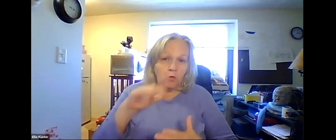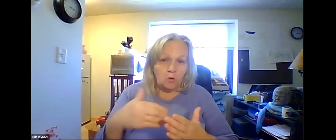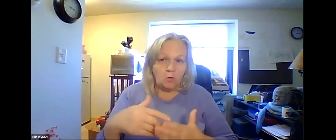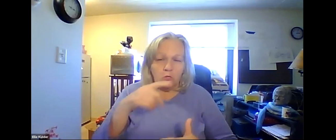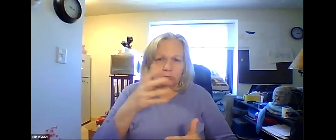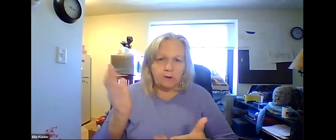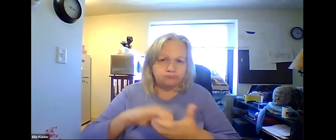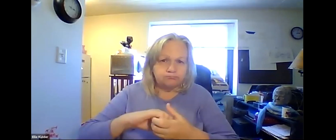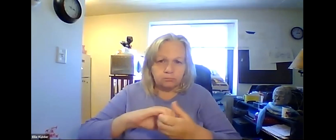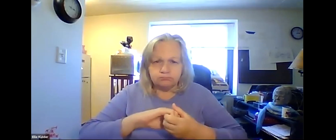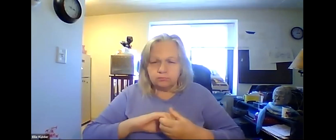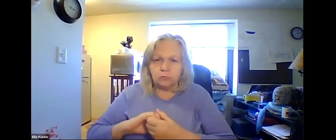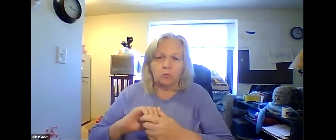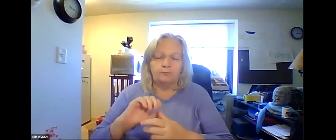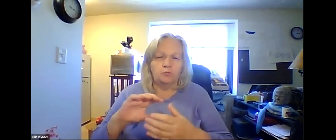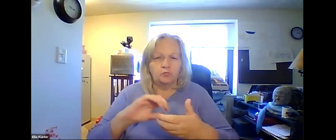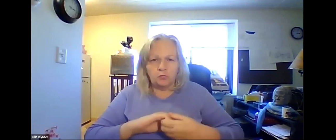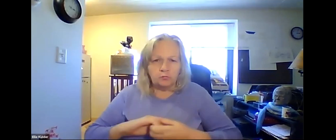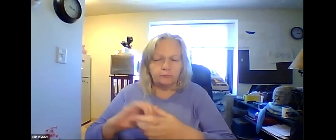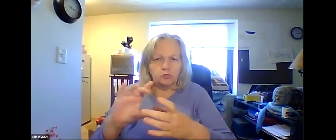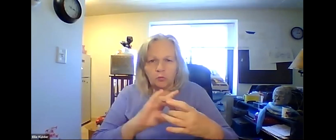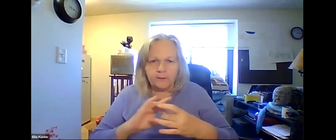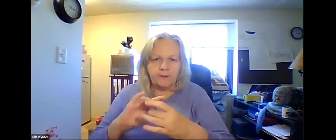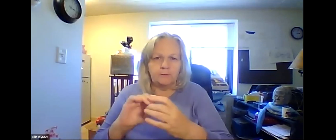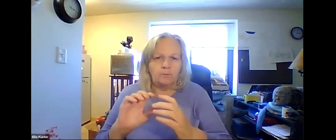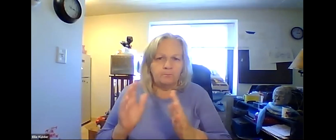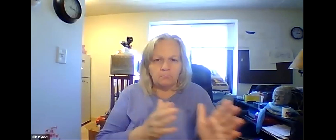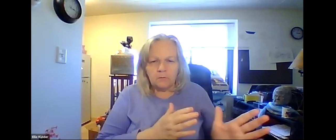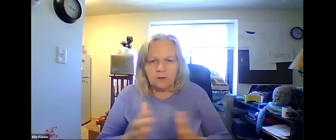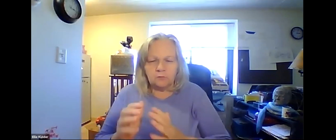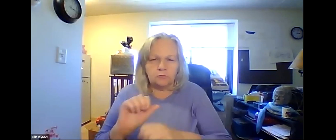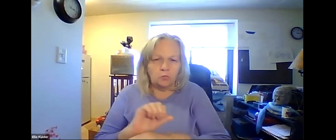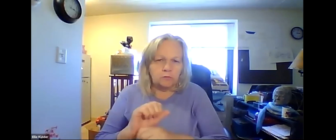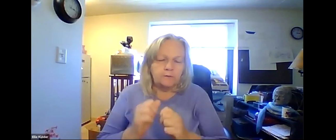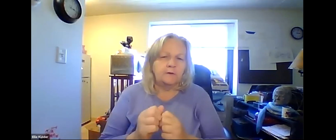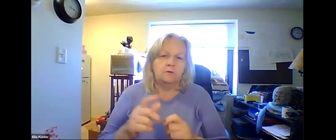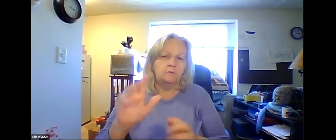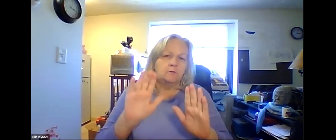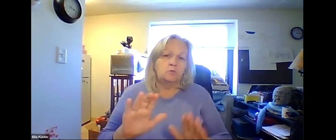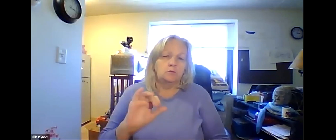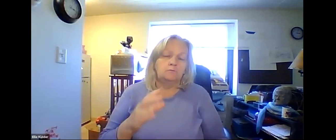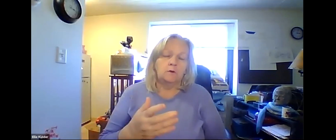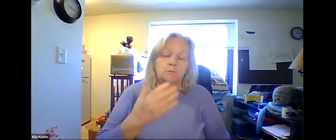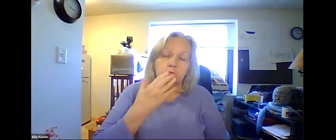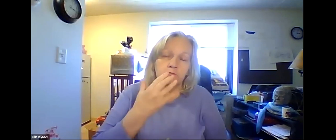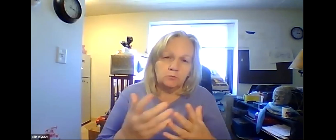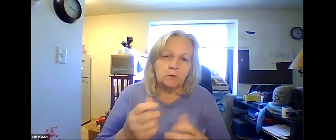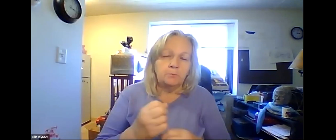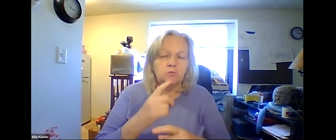thorough in your responses has been amazing. So I love this membership. Thank you so much for cooperating and help organizing this.